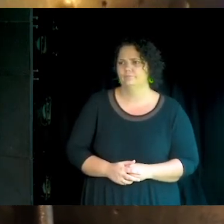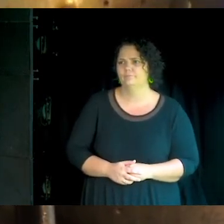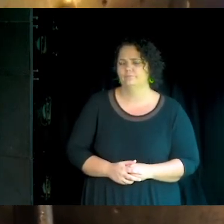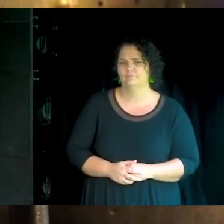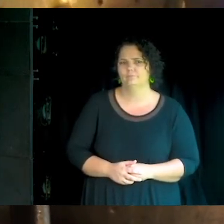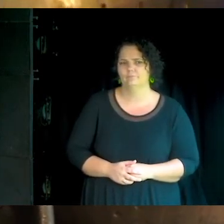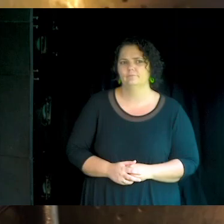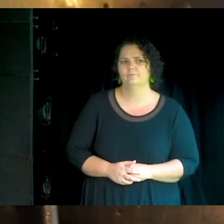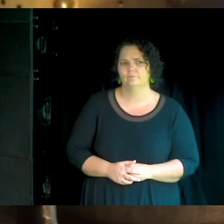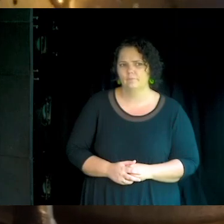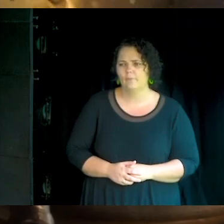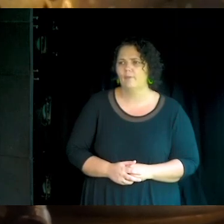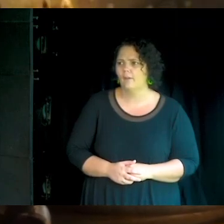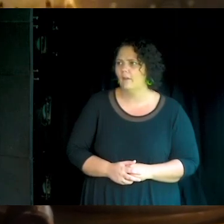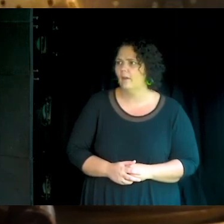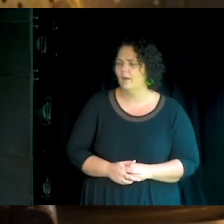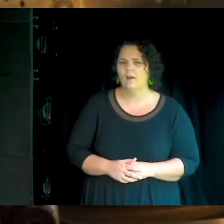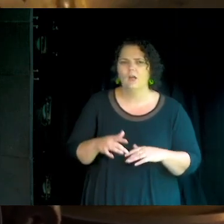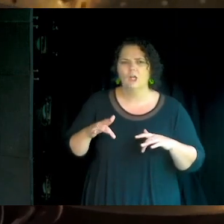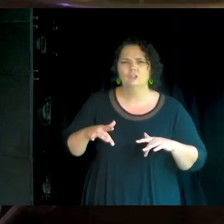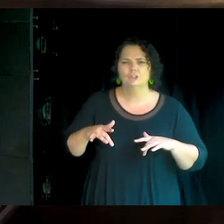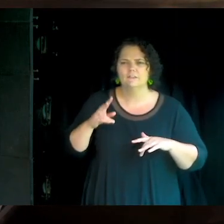oh it's not quite fizzling anymore not too hot